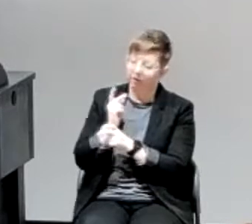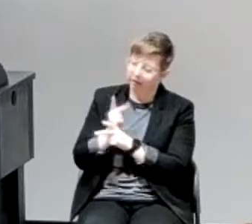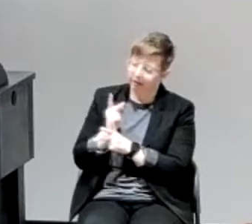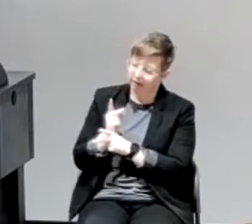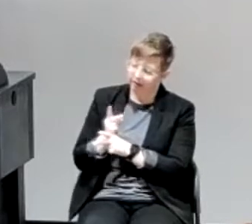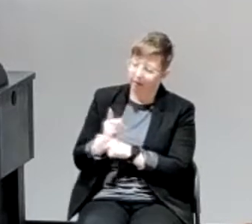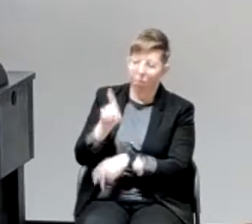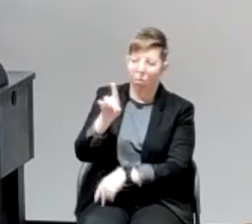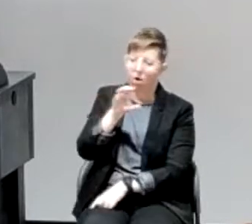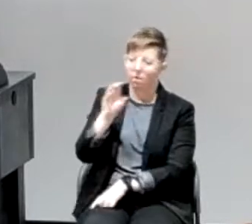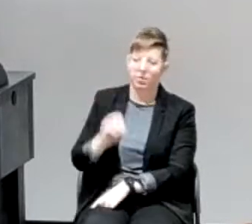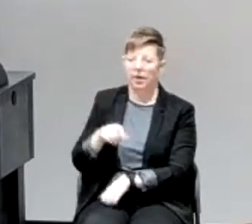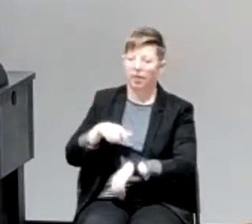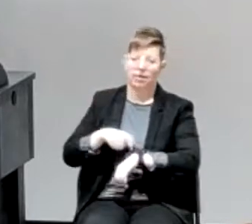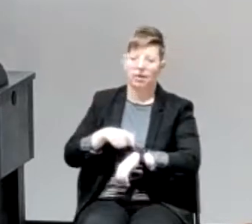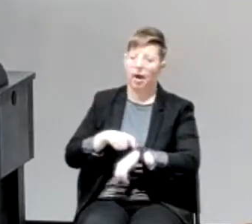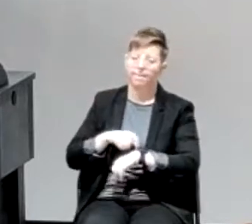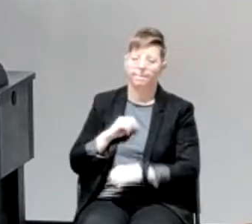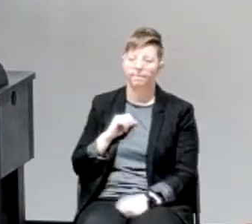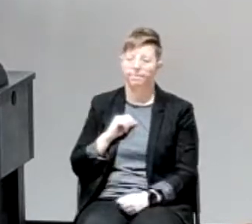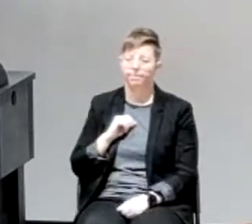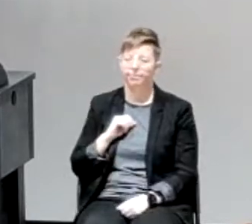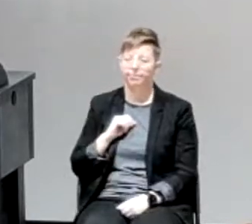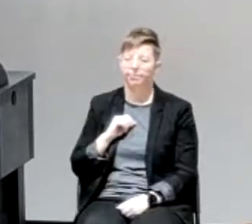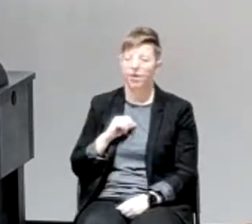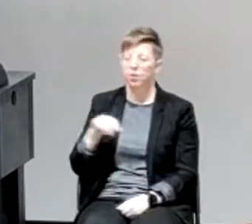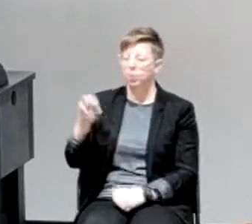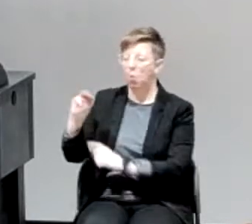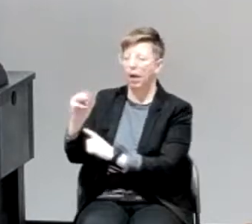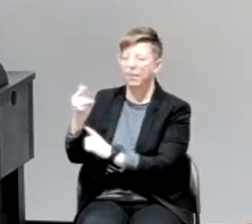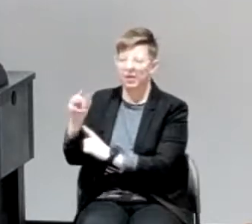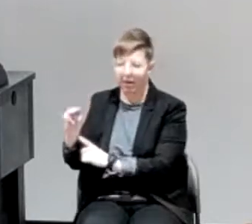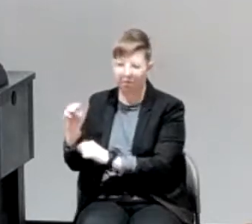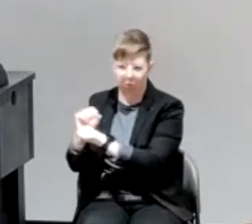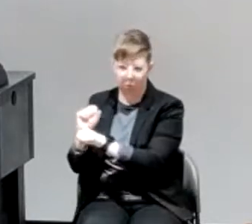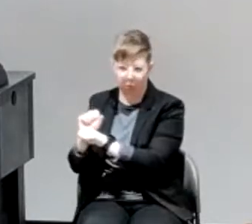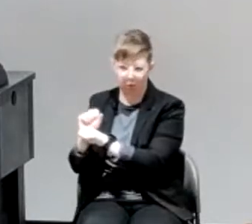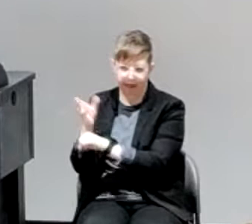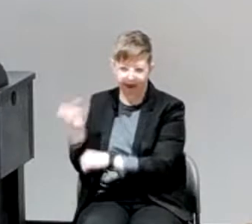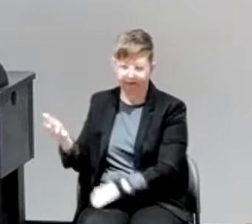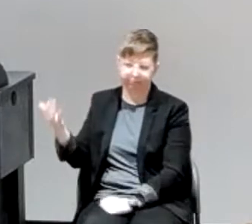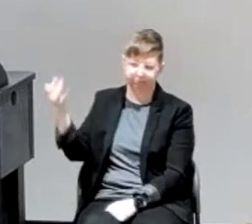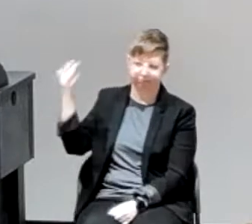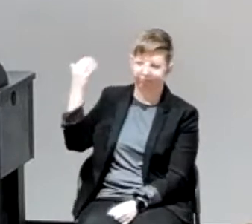upward mobility is a promise that we've got to strive to keep 100% of the time with 100% of the people.